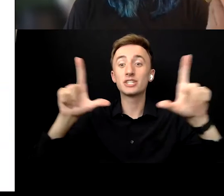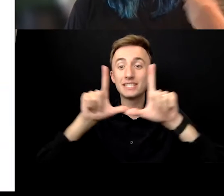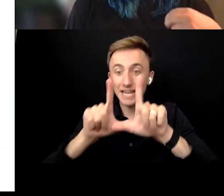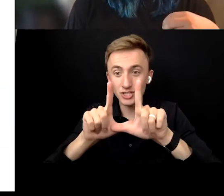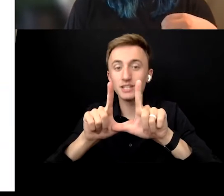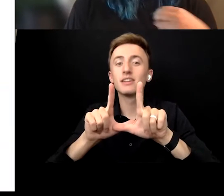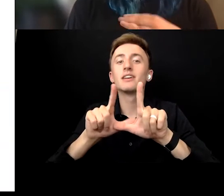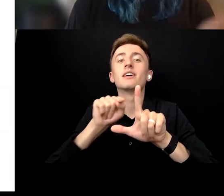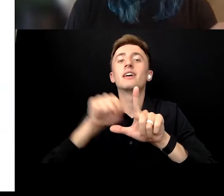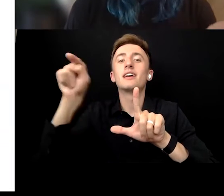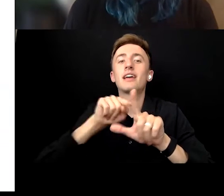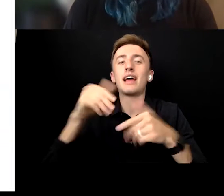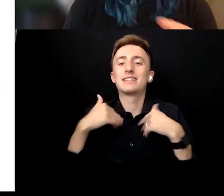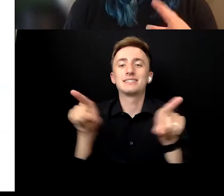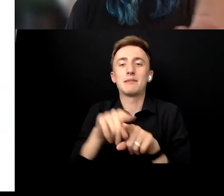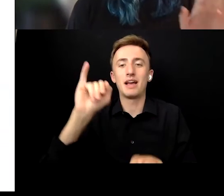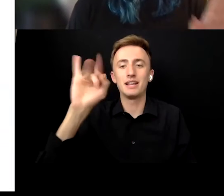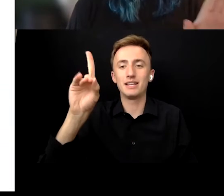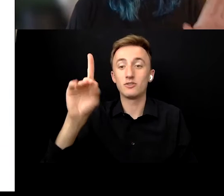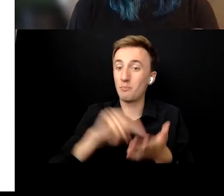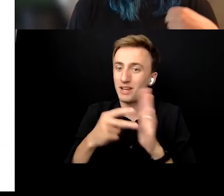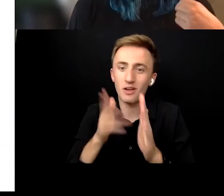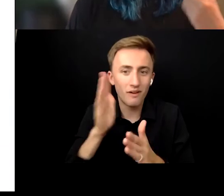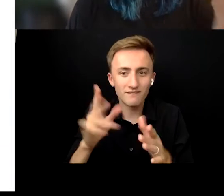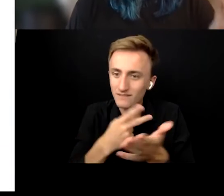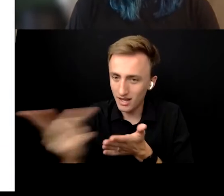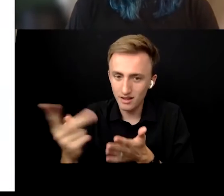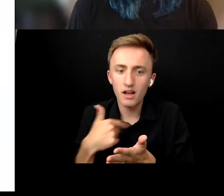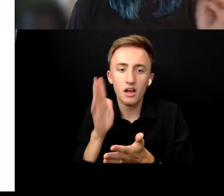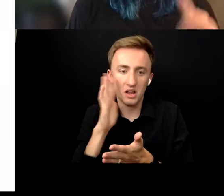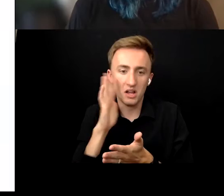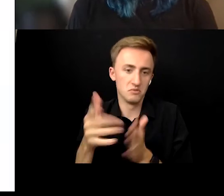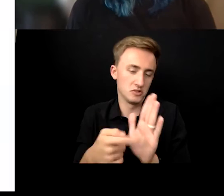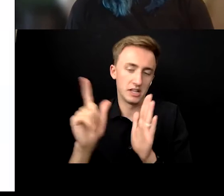has the same ID, so this would fail. I'm going to get to that. I will get to that when we talk about